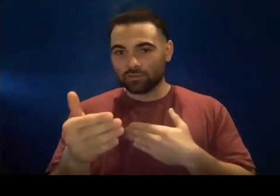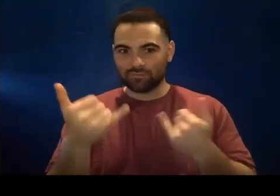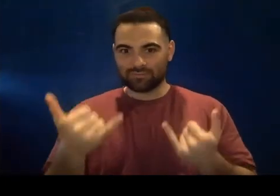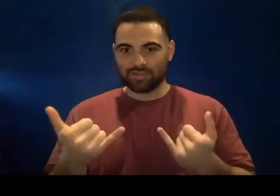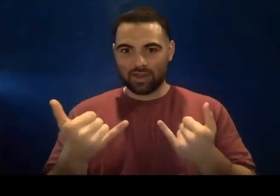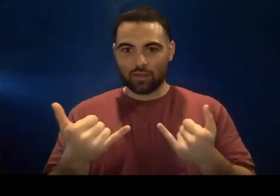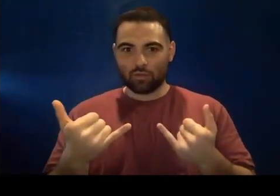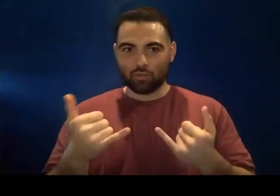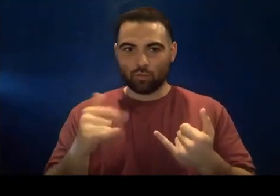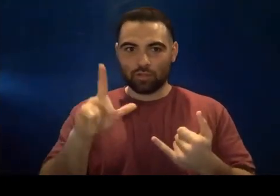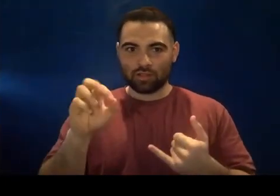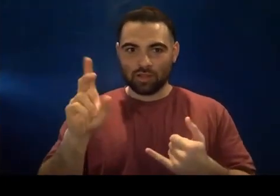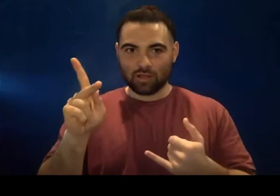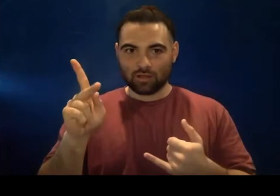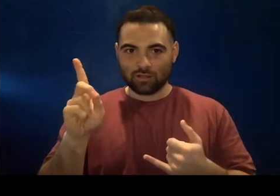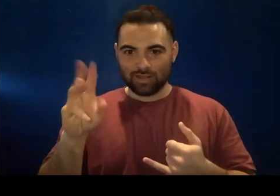as COVID is clearly still here,